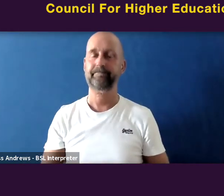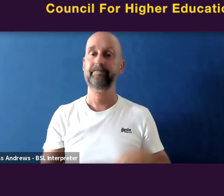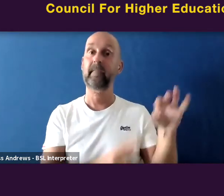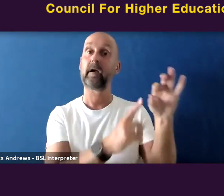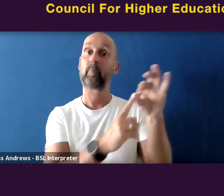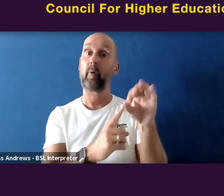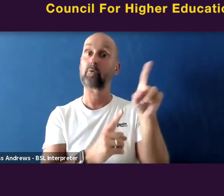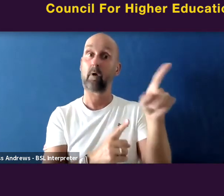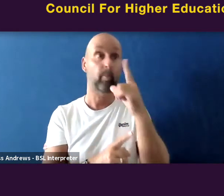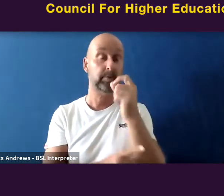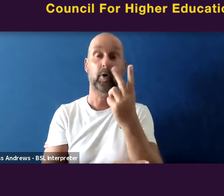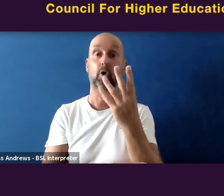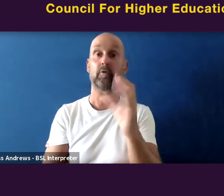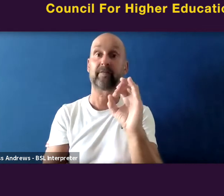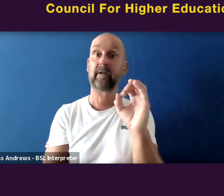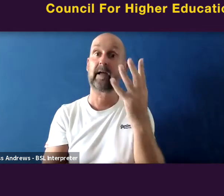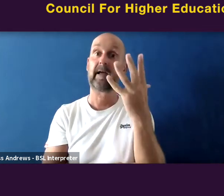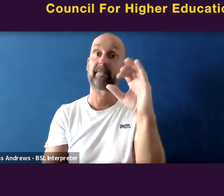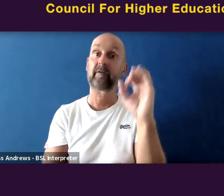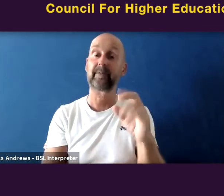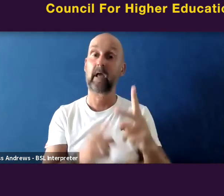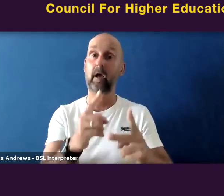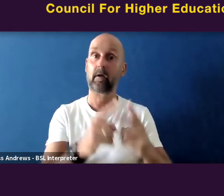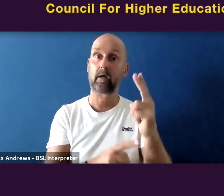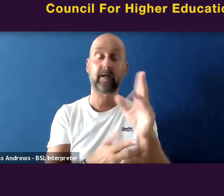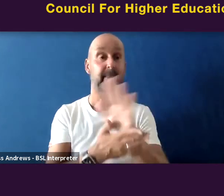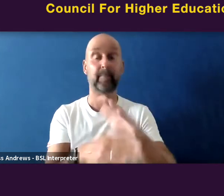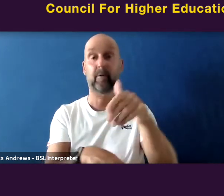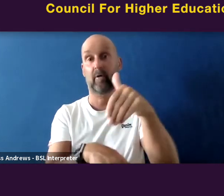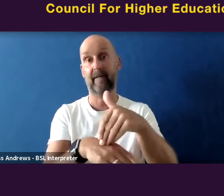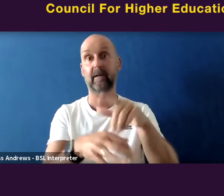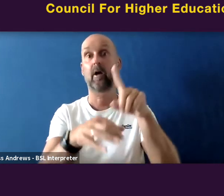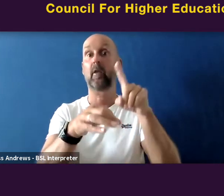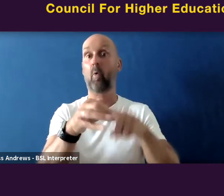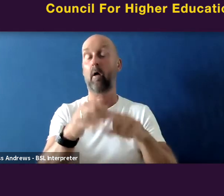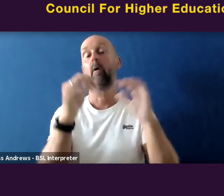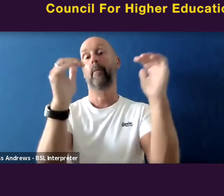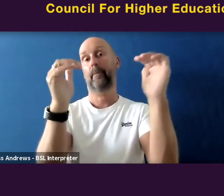reduction therefore would impact the quality and extent of provision.